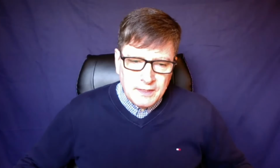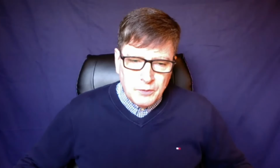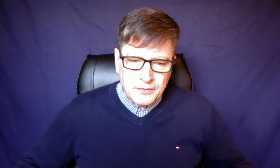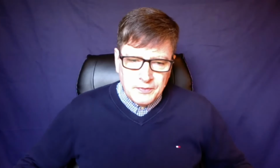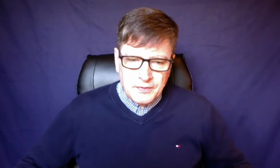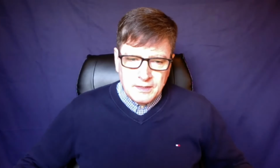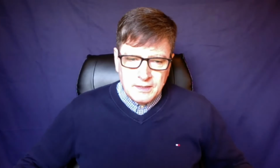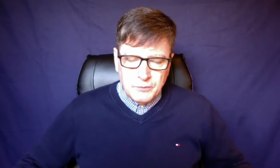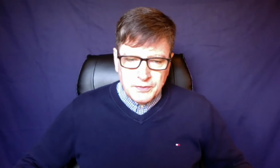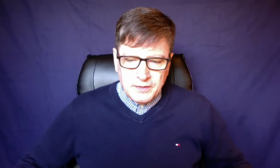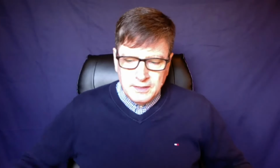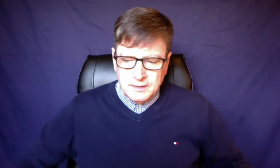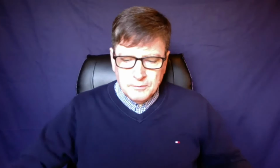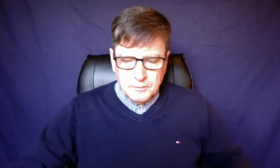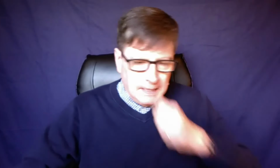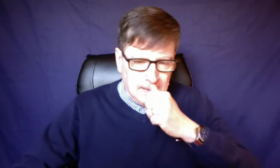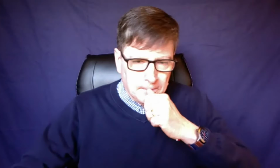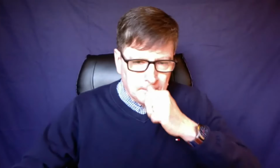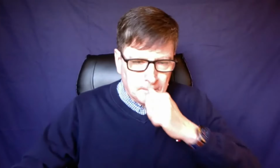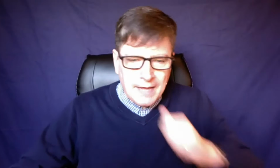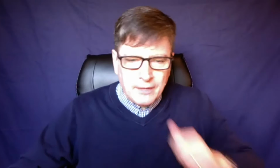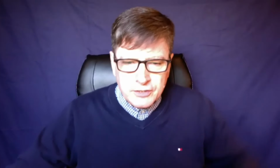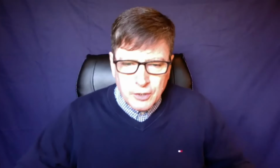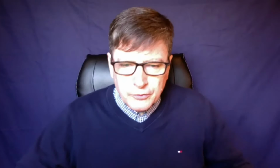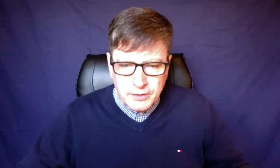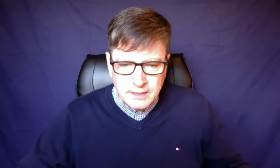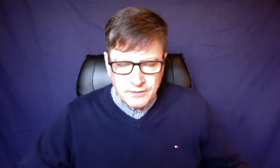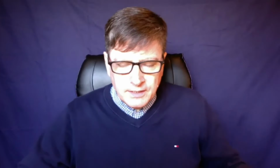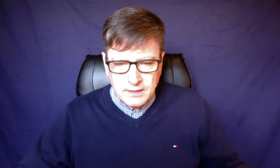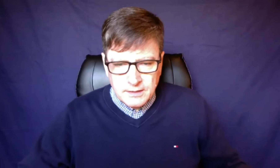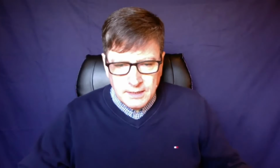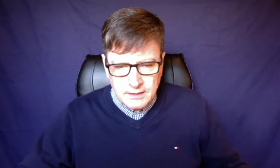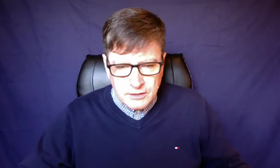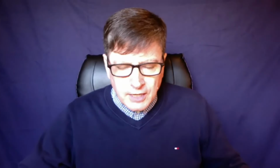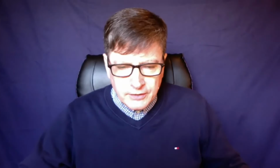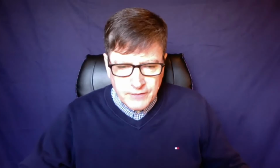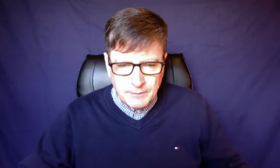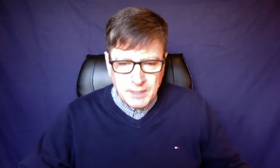couple things about midline. Some of